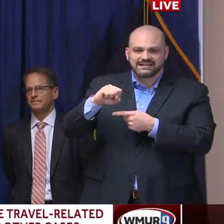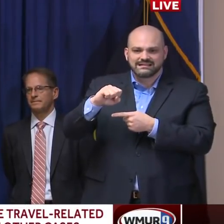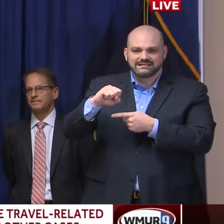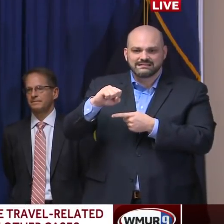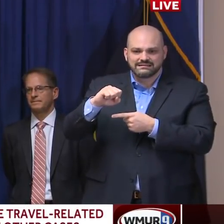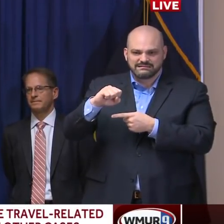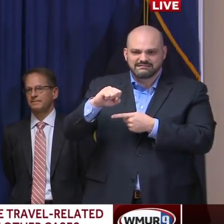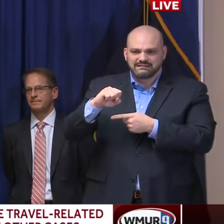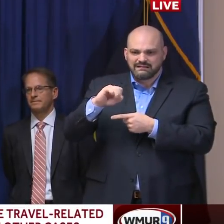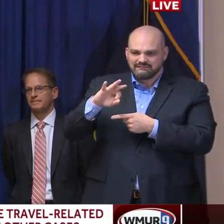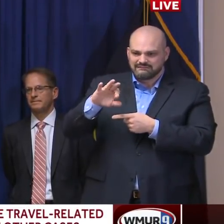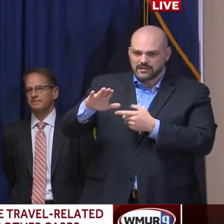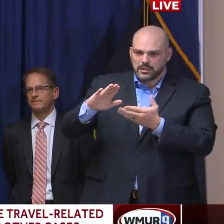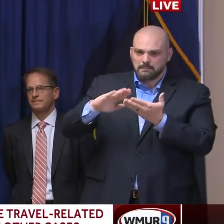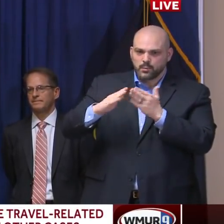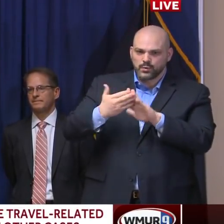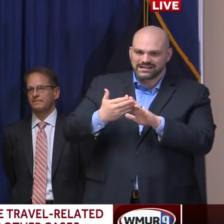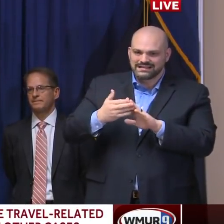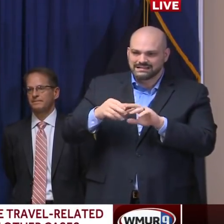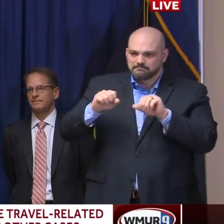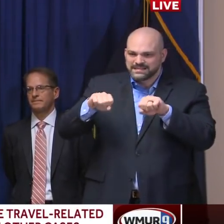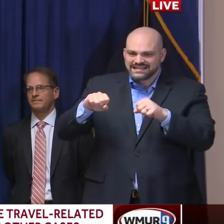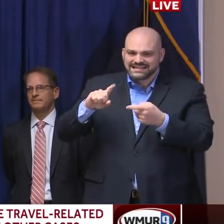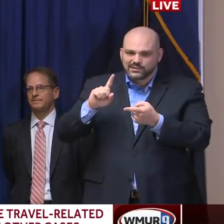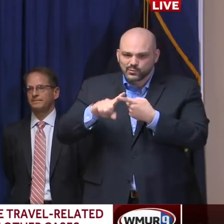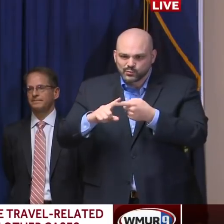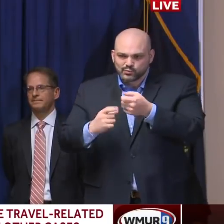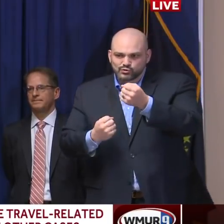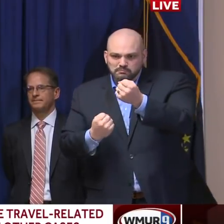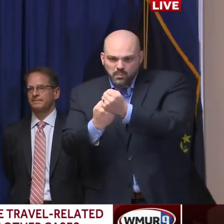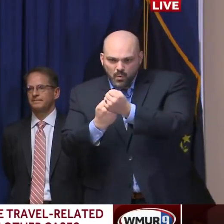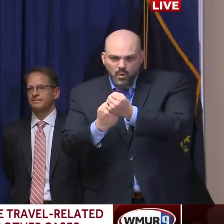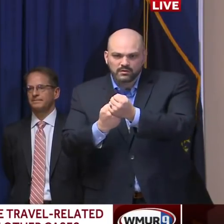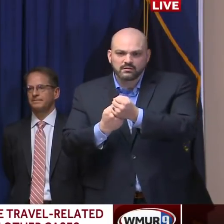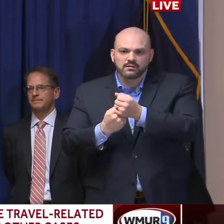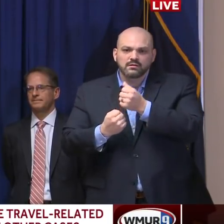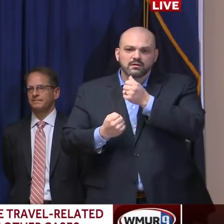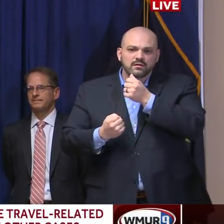I APPRECIATE YOUR COMMENTS ABOUT THE RESILIENCY OF THE COMMUNITY.